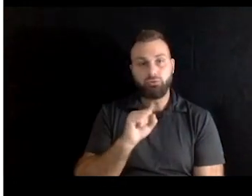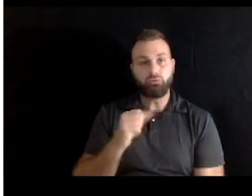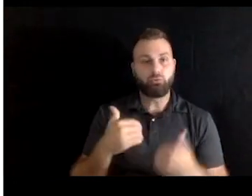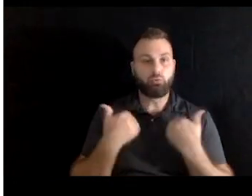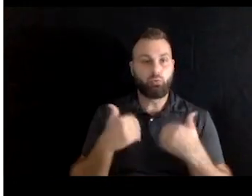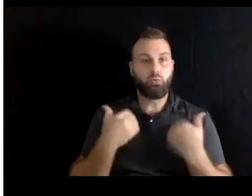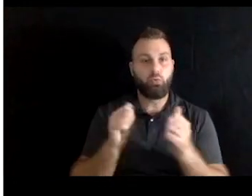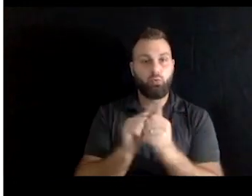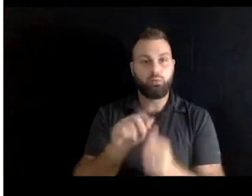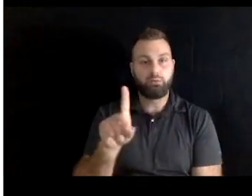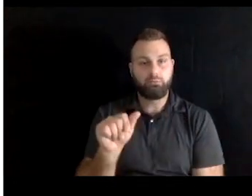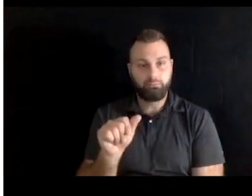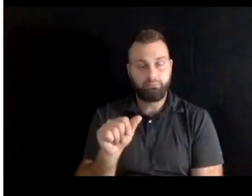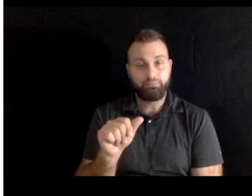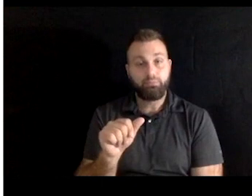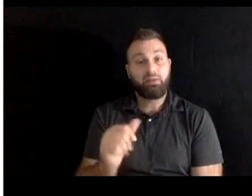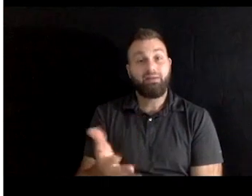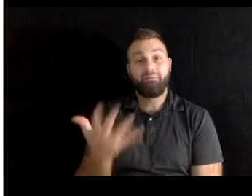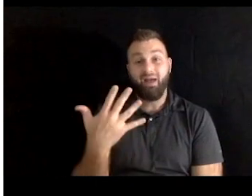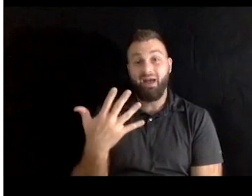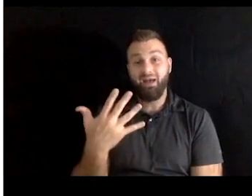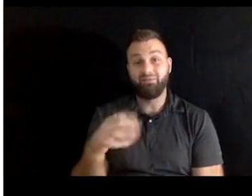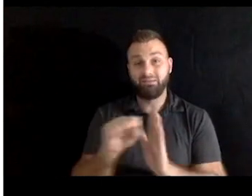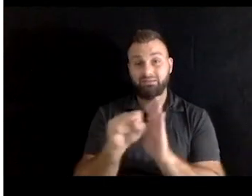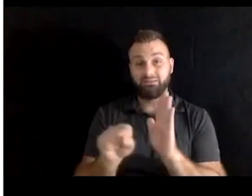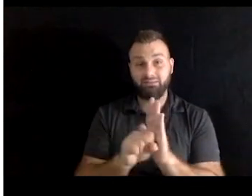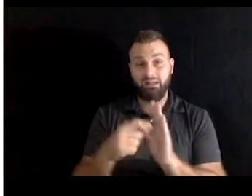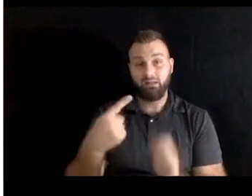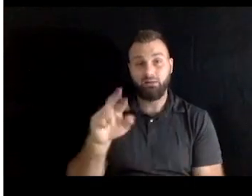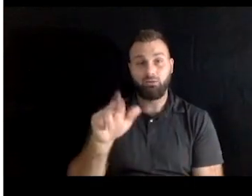5 state grants were given to the vocational rehabilitation agencies.